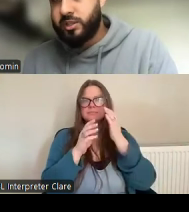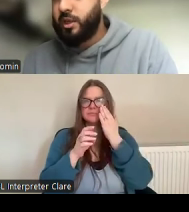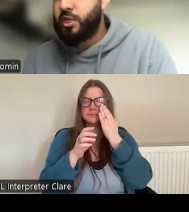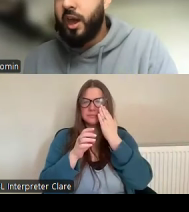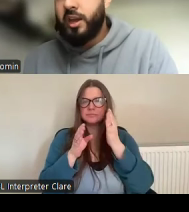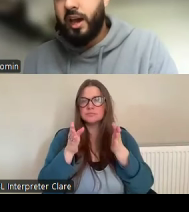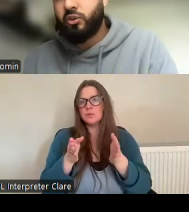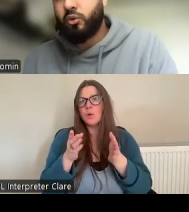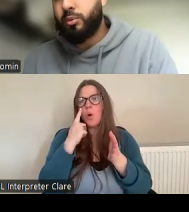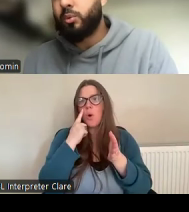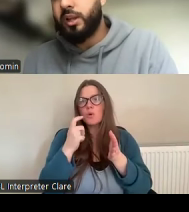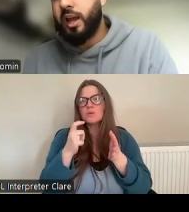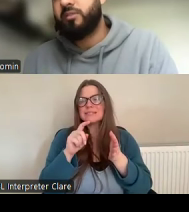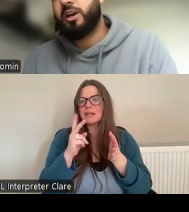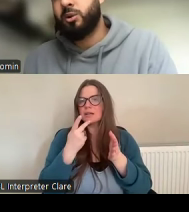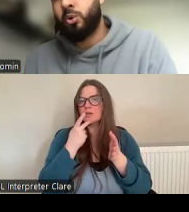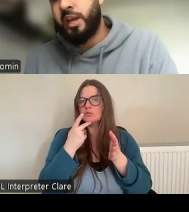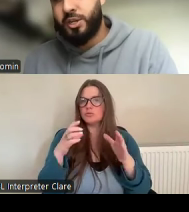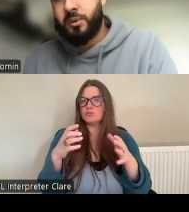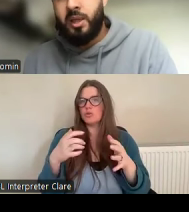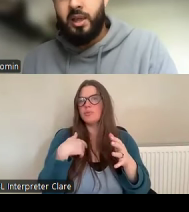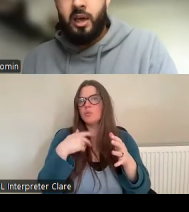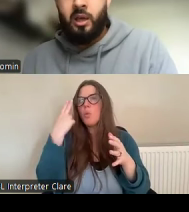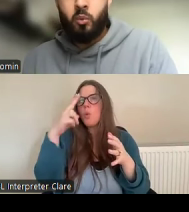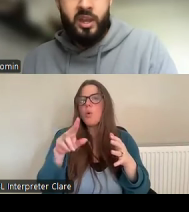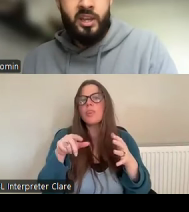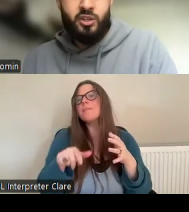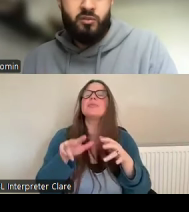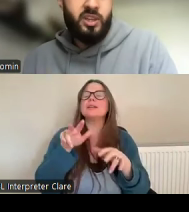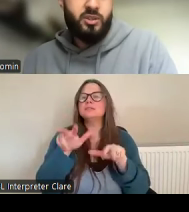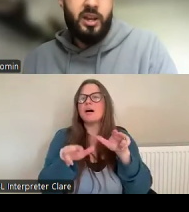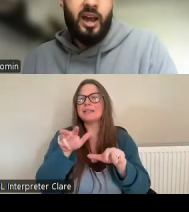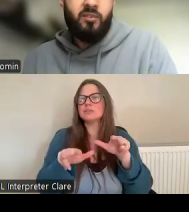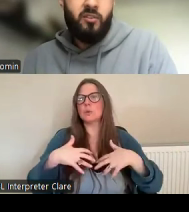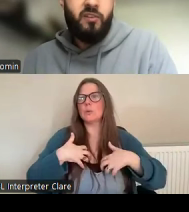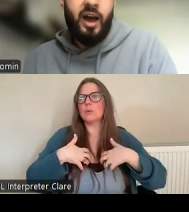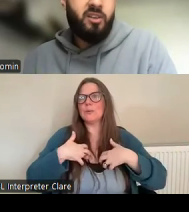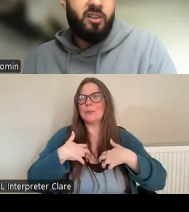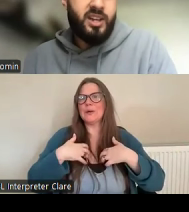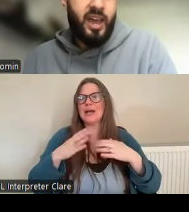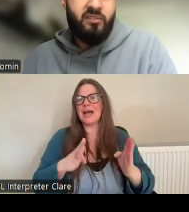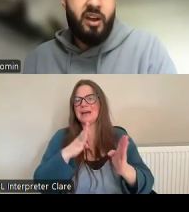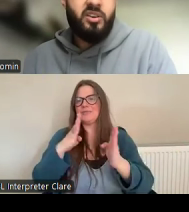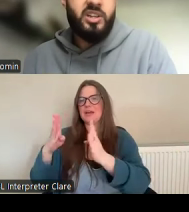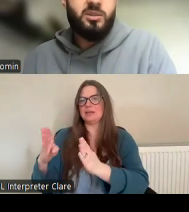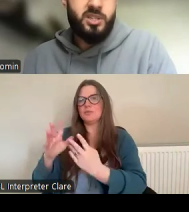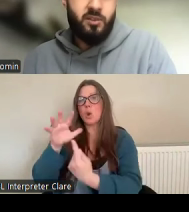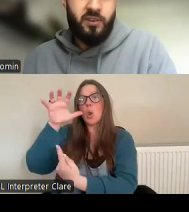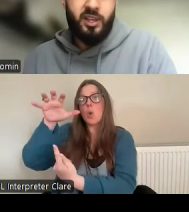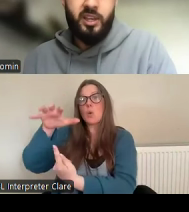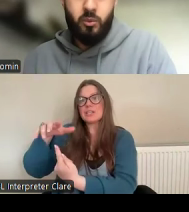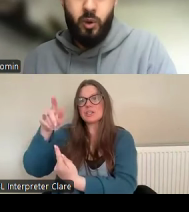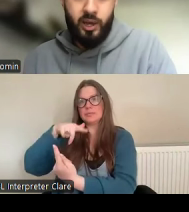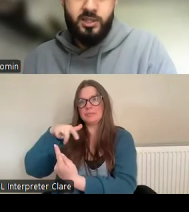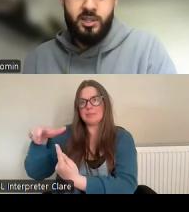The third ad group we'll have as location. Within each of these, we'll have 5 to 10 very specific keywords